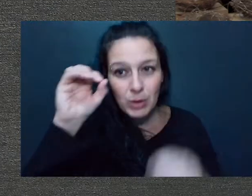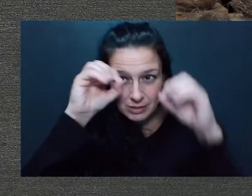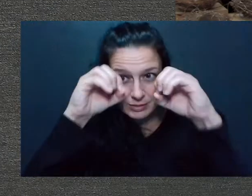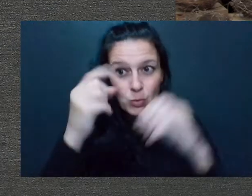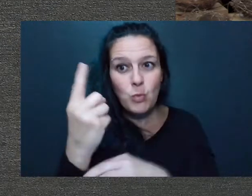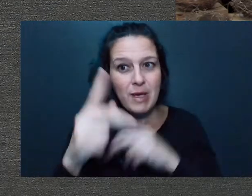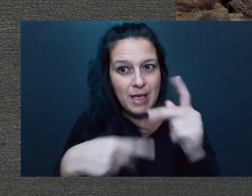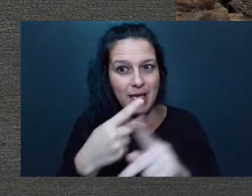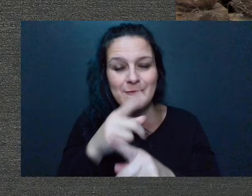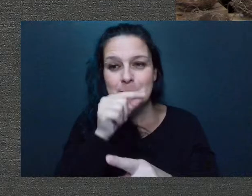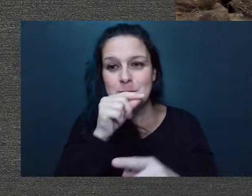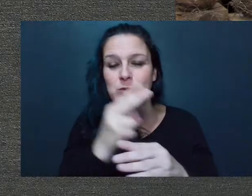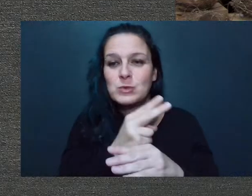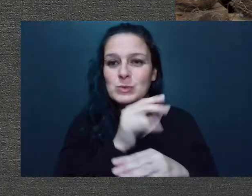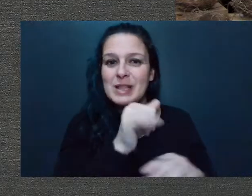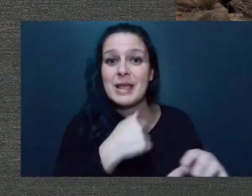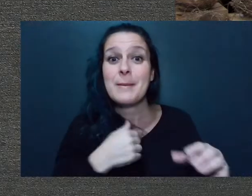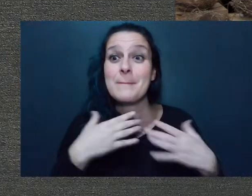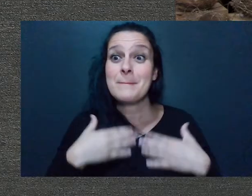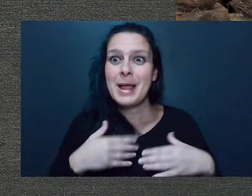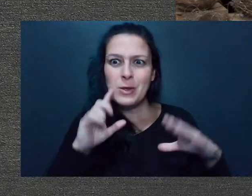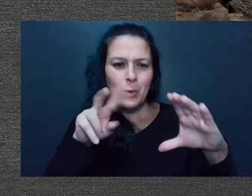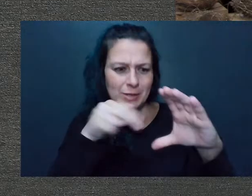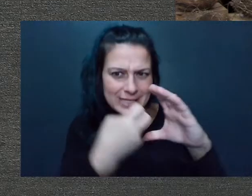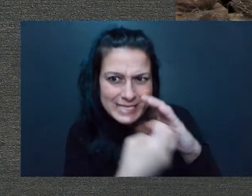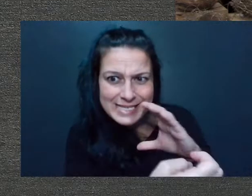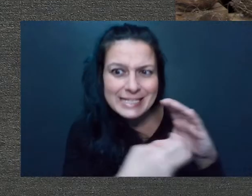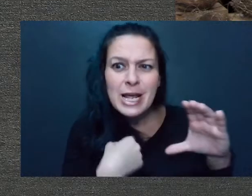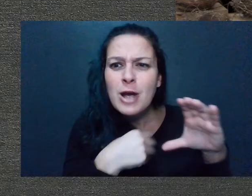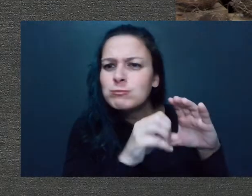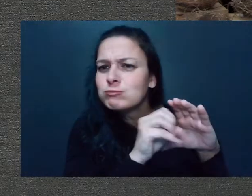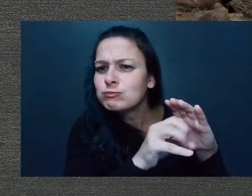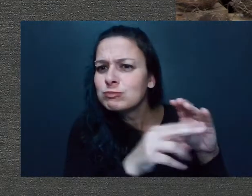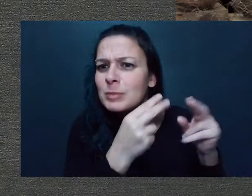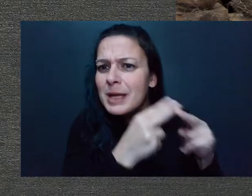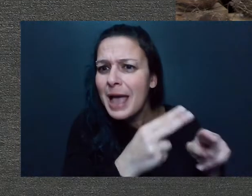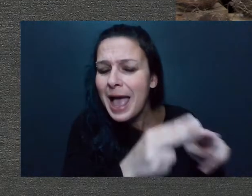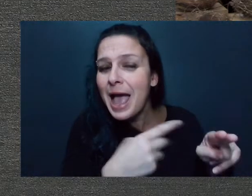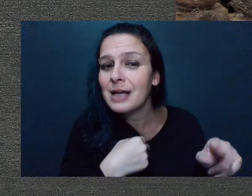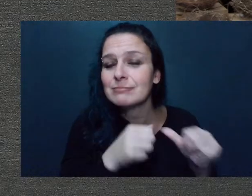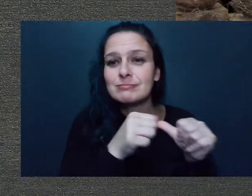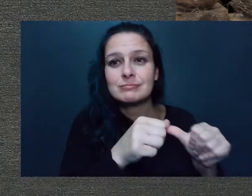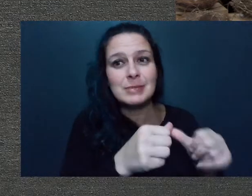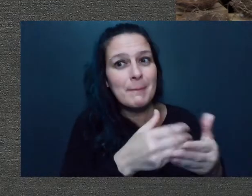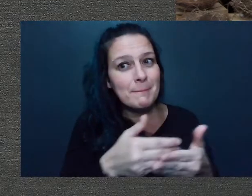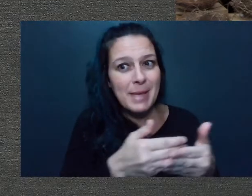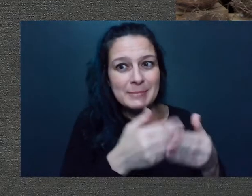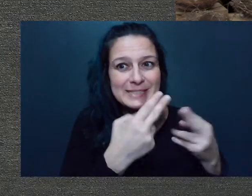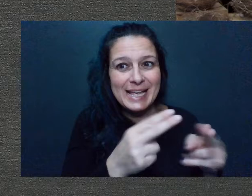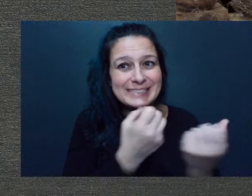They like to take their bodies inside the borrows, lay their eggs and keep their babies and their eggs safe